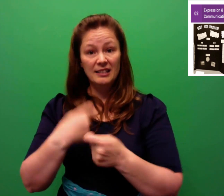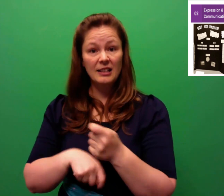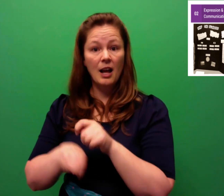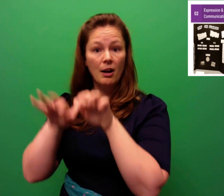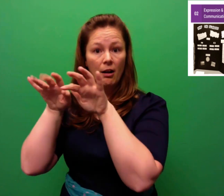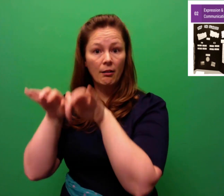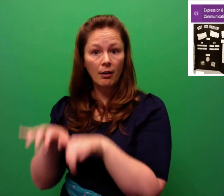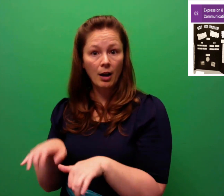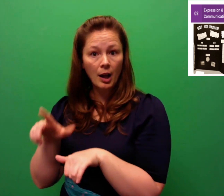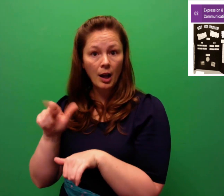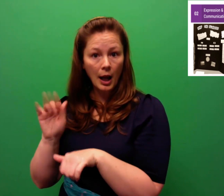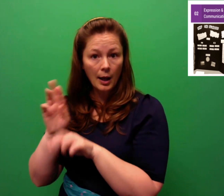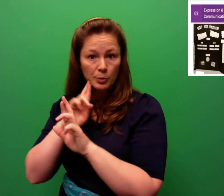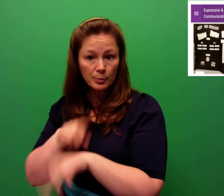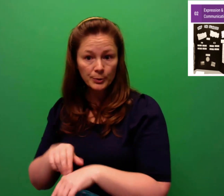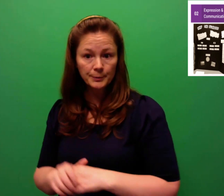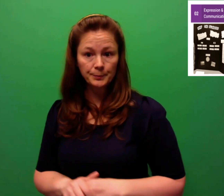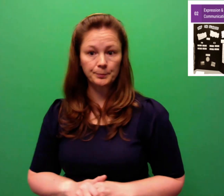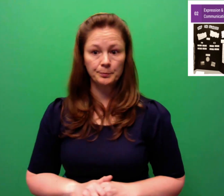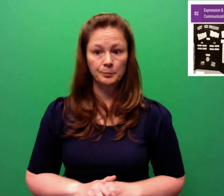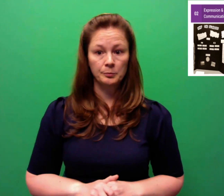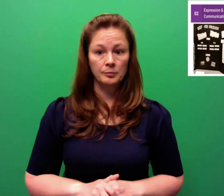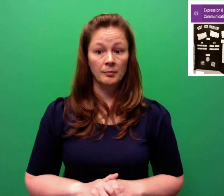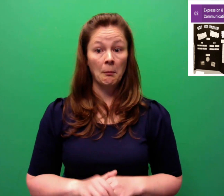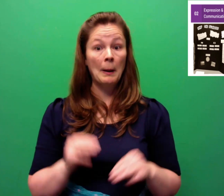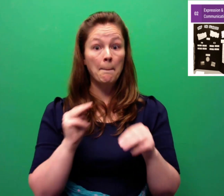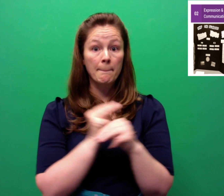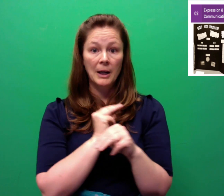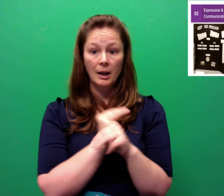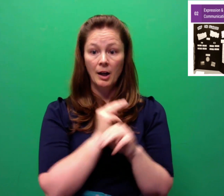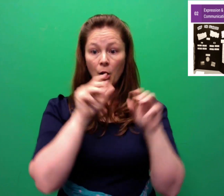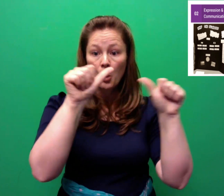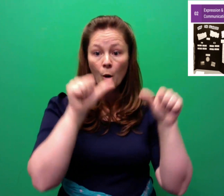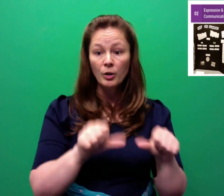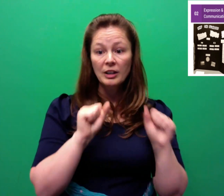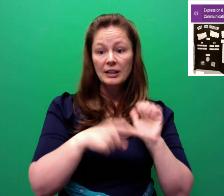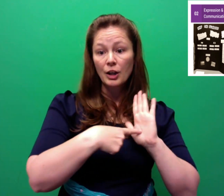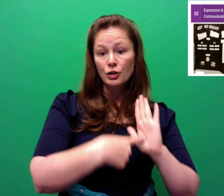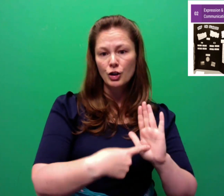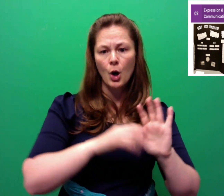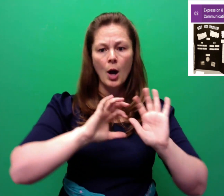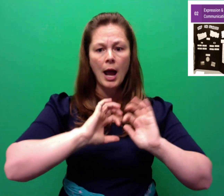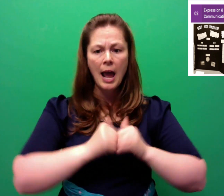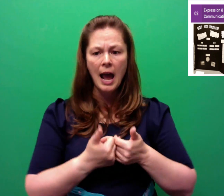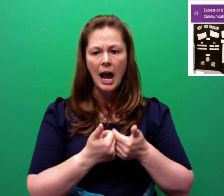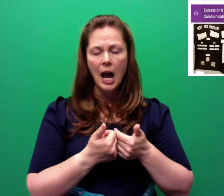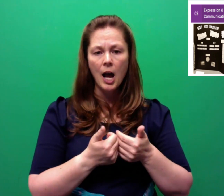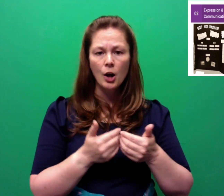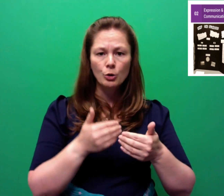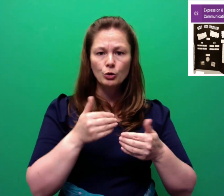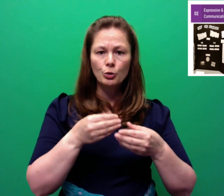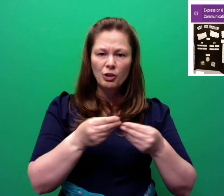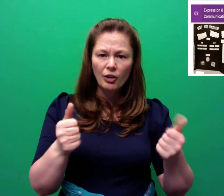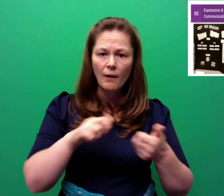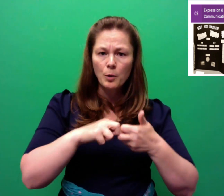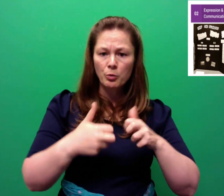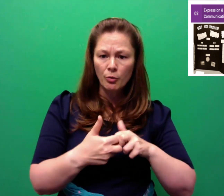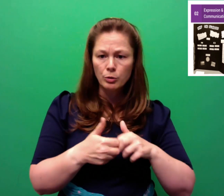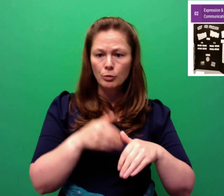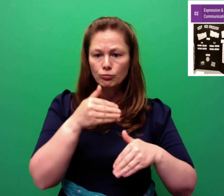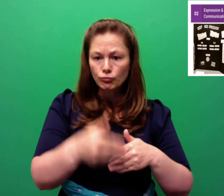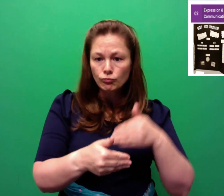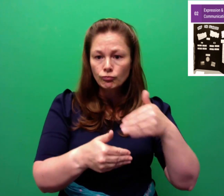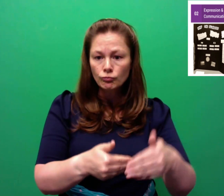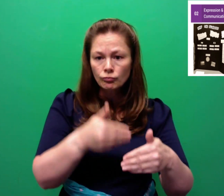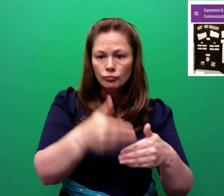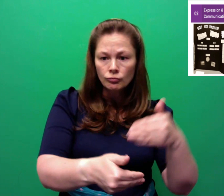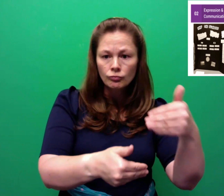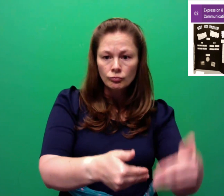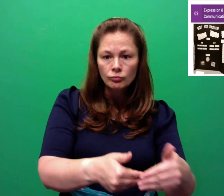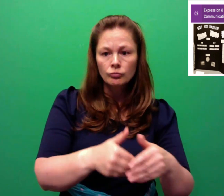lab report. In math posters can show the steps used to solve a complex problem.